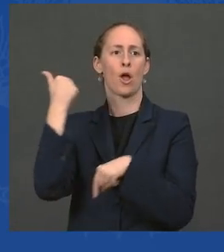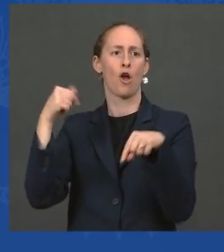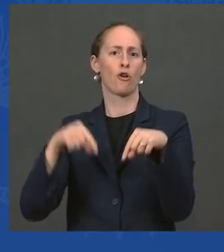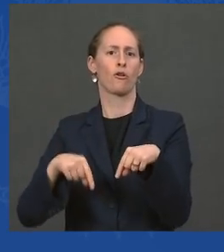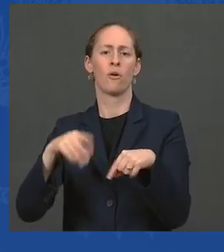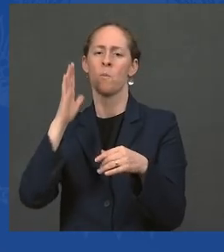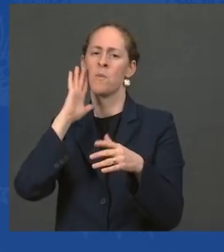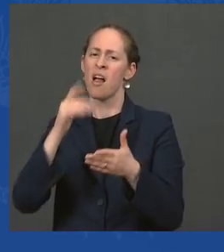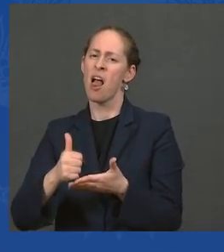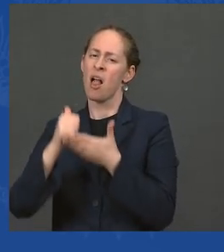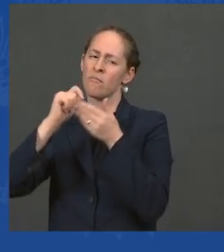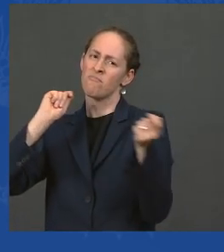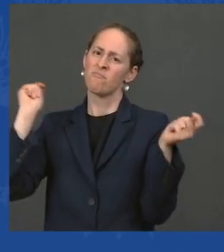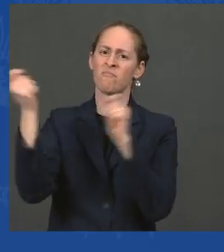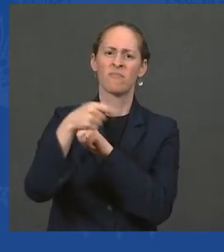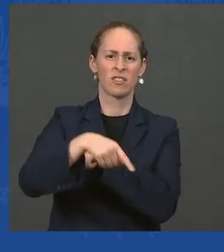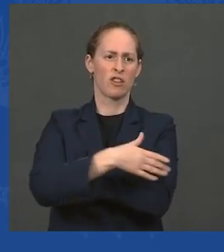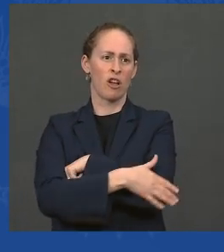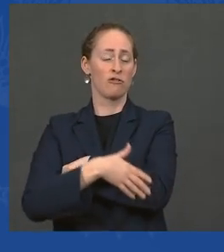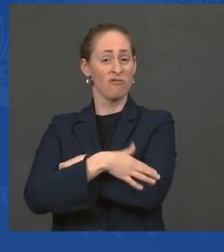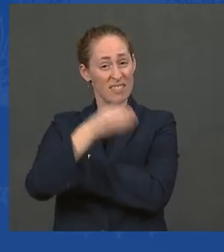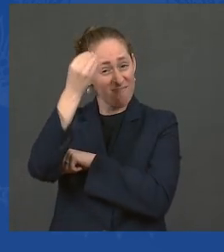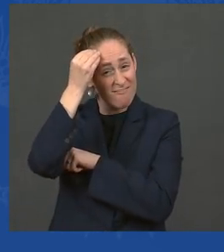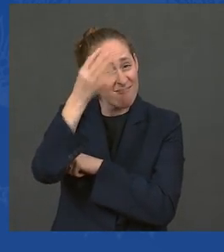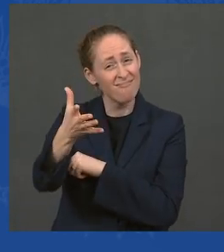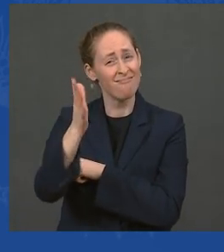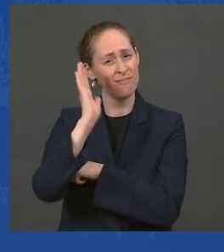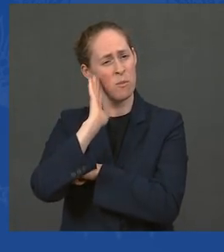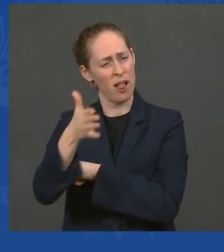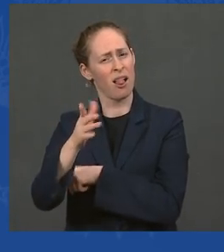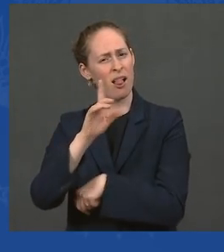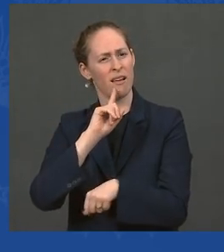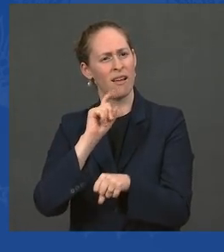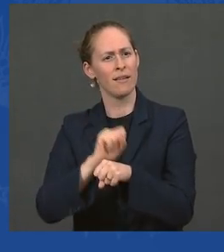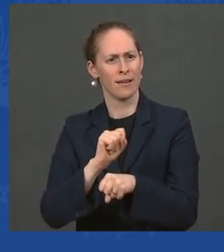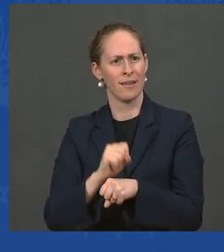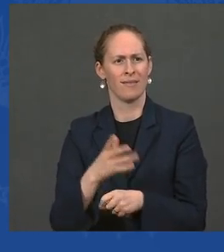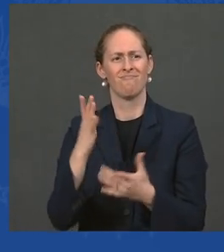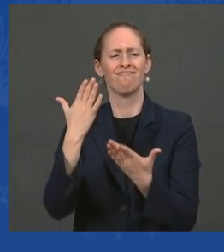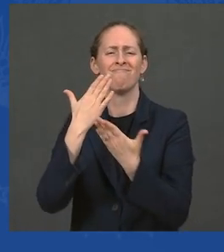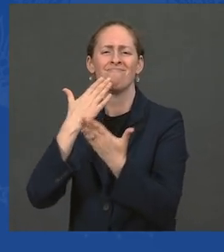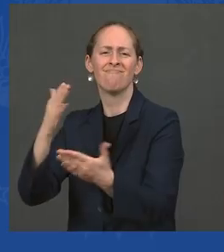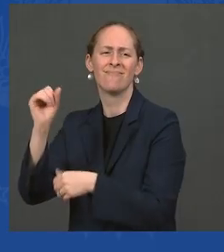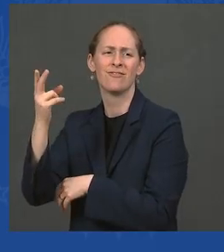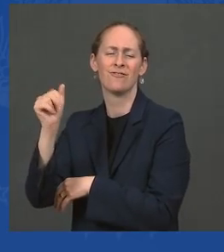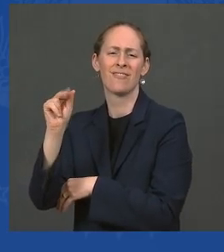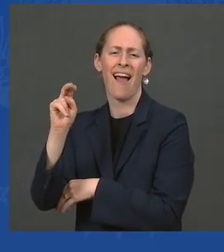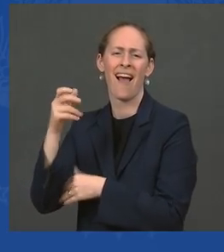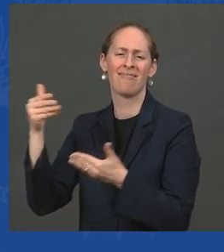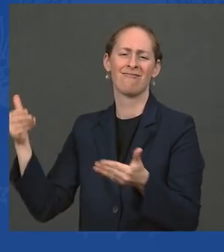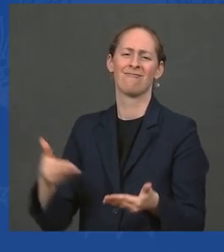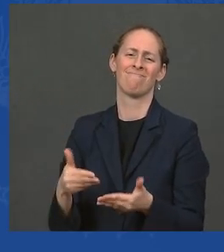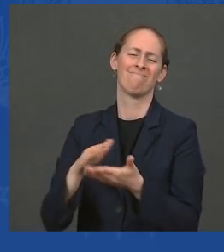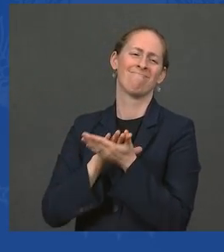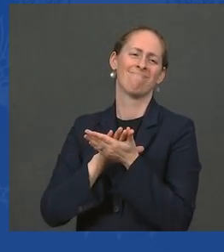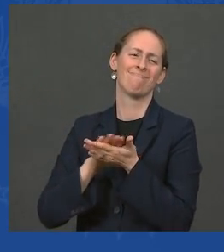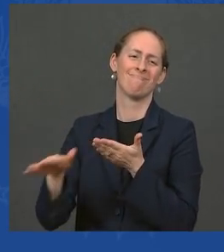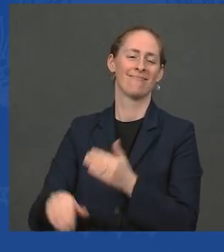Shane, I want to thank you for the introduction. I really do. And Madam Mayor, Paige, you've done a great job --